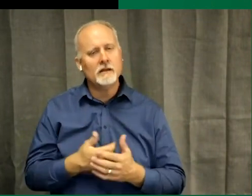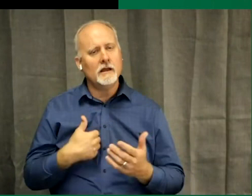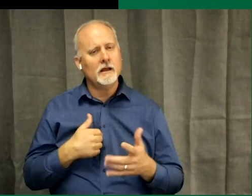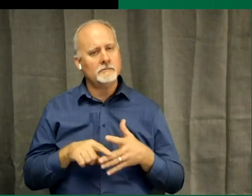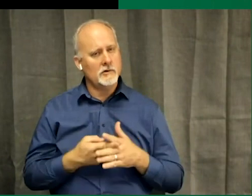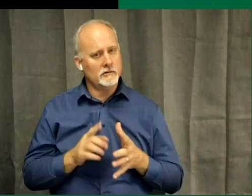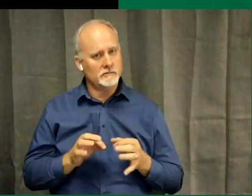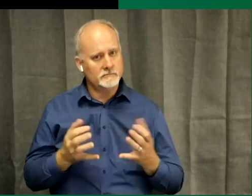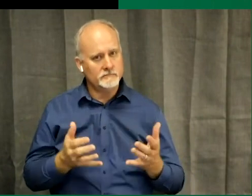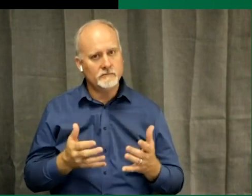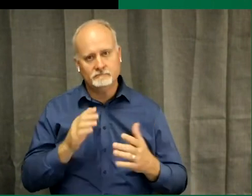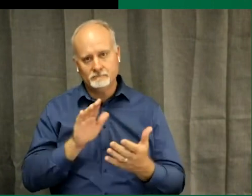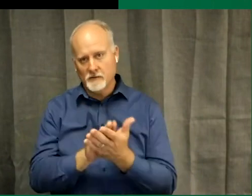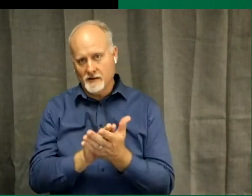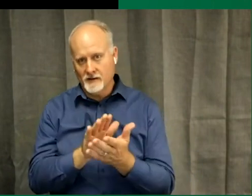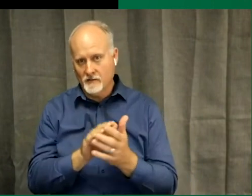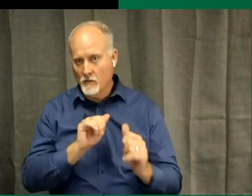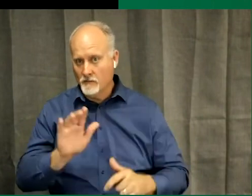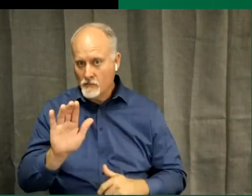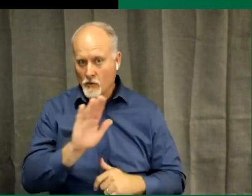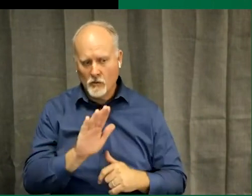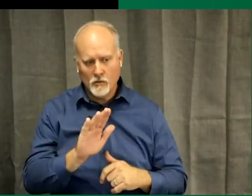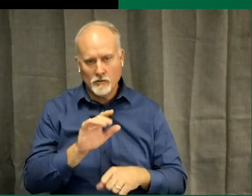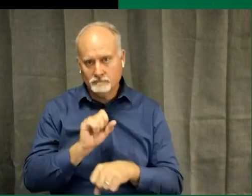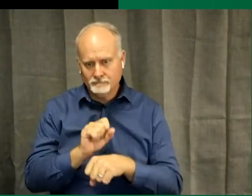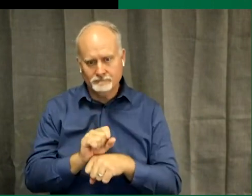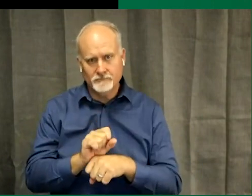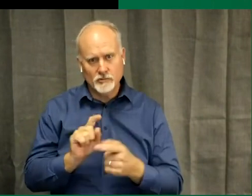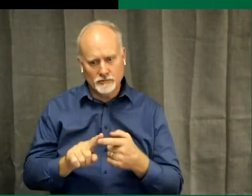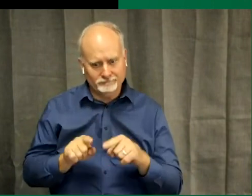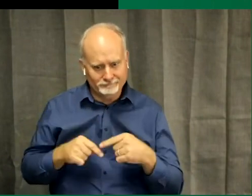all the students for their valiant efforts to progress through one of the most complex periods